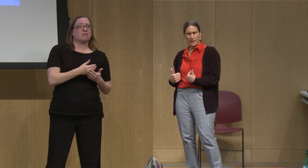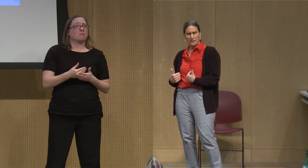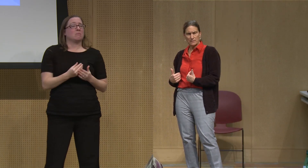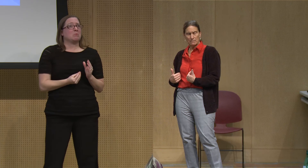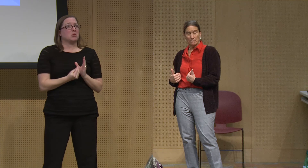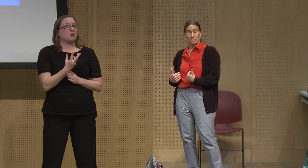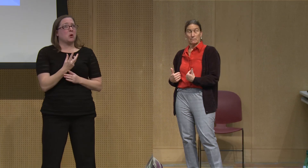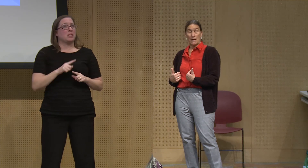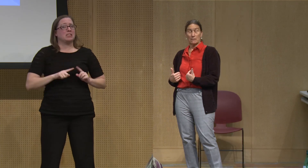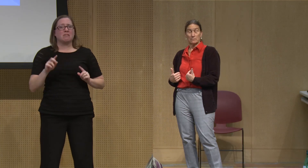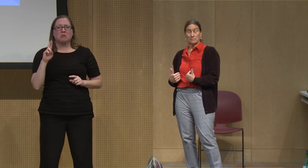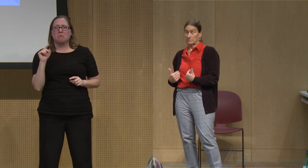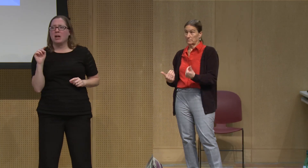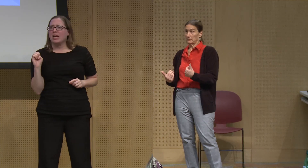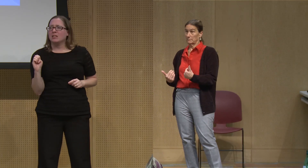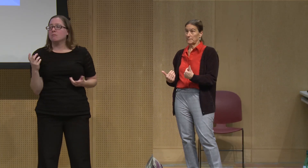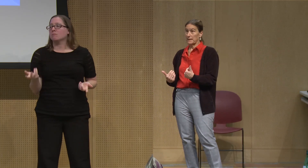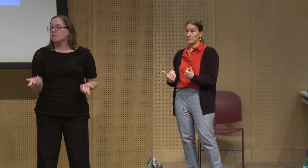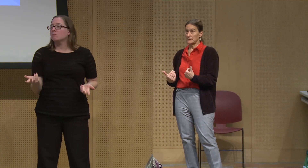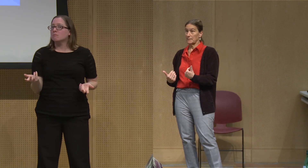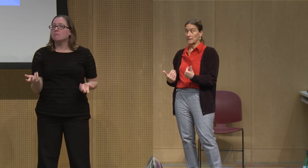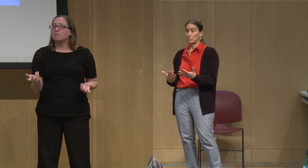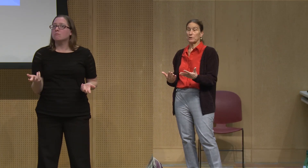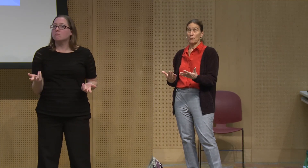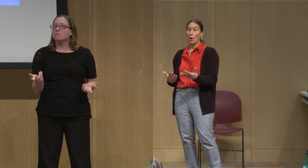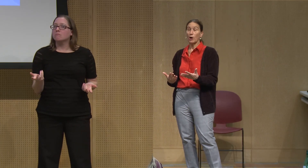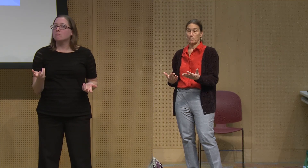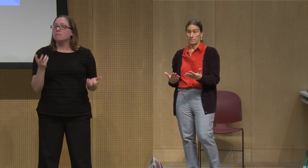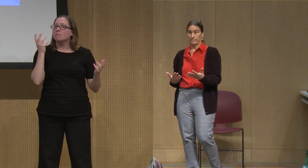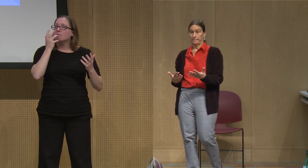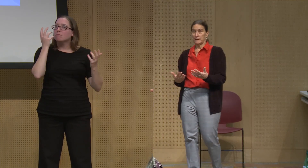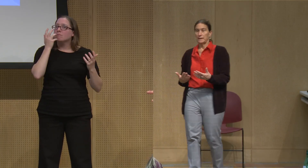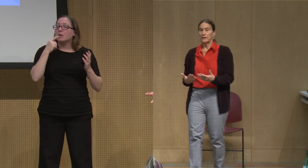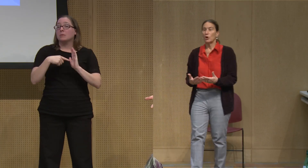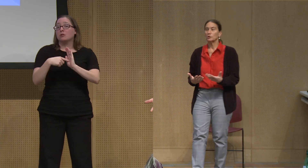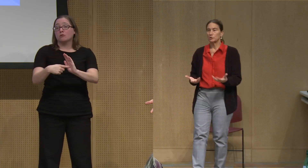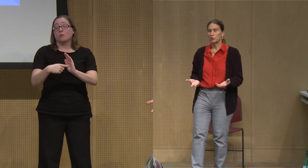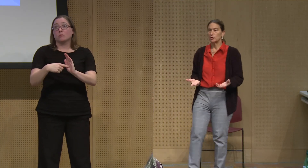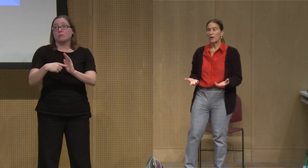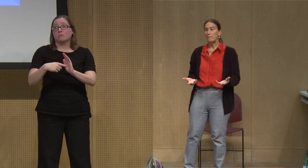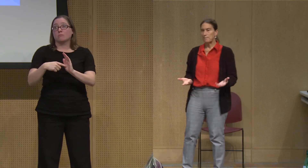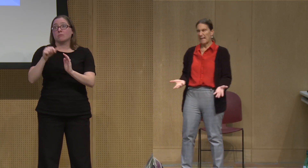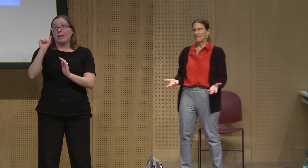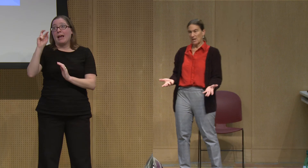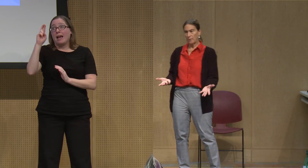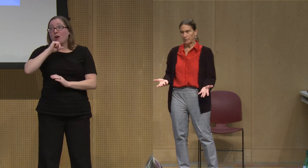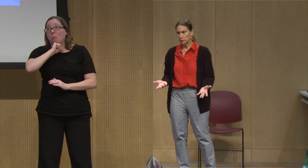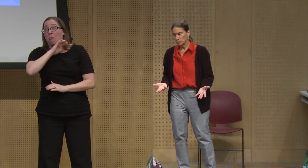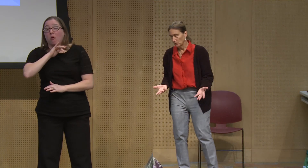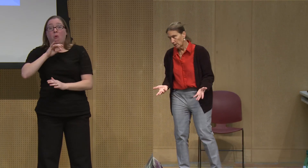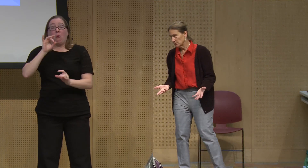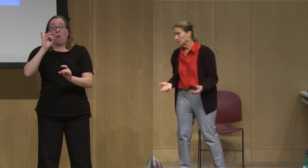WOW! I MEAN, THAT'S PRETTY REMARKABLE. IT ALSO SHOWS HOW BAD THE AIR POLLUTION WAS,